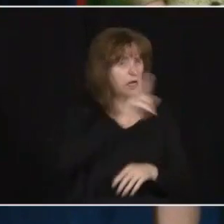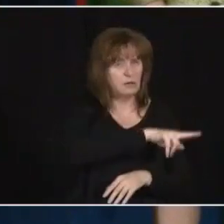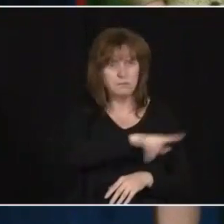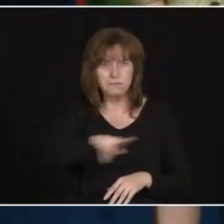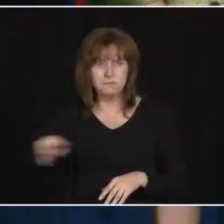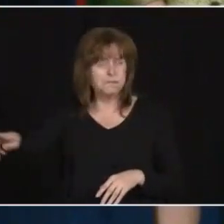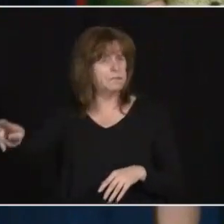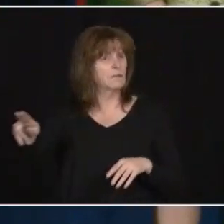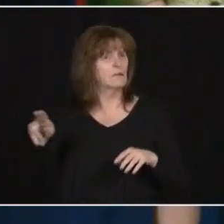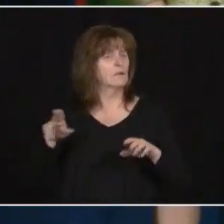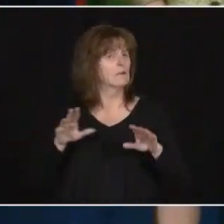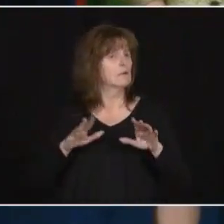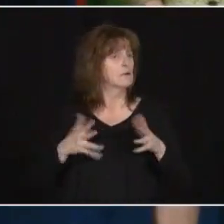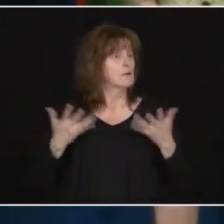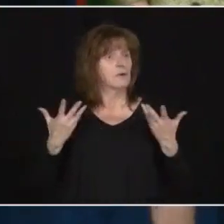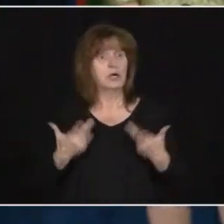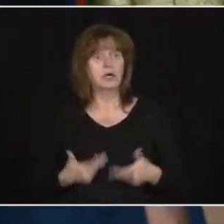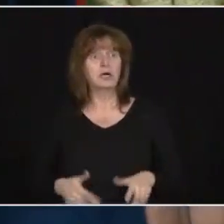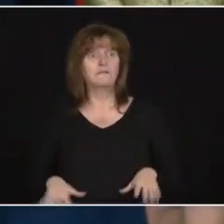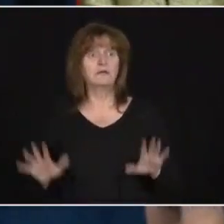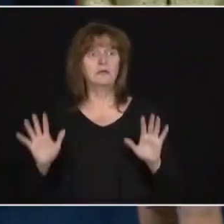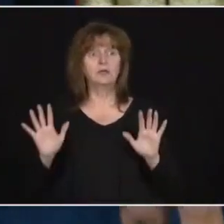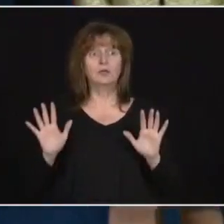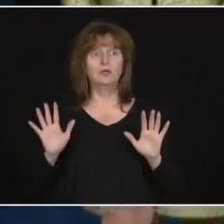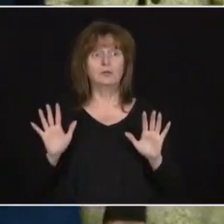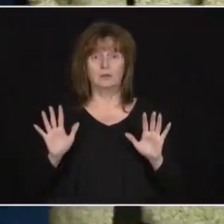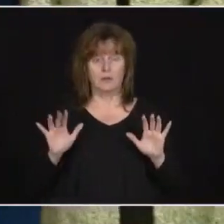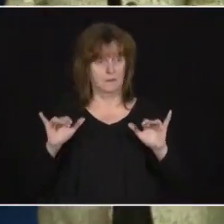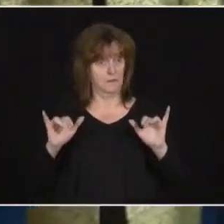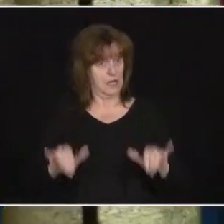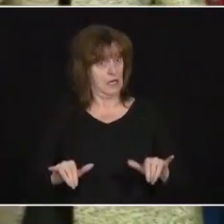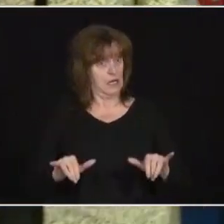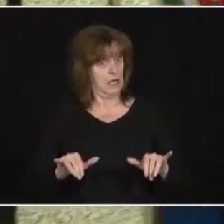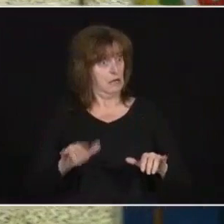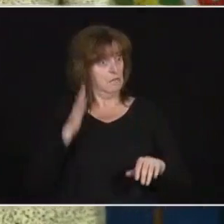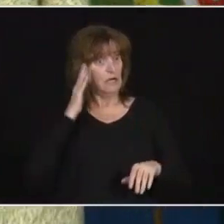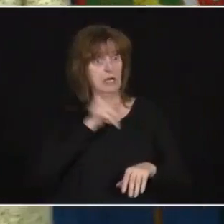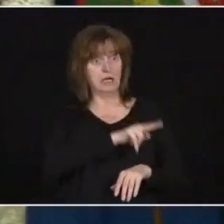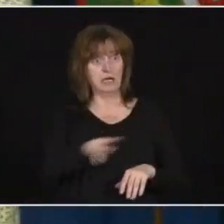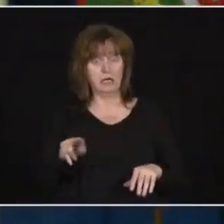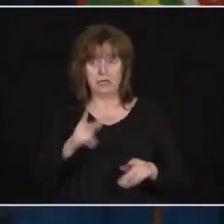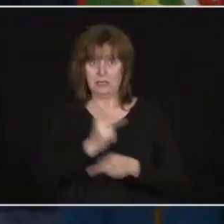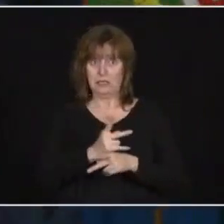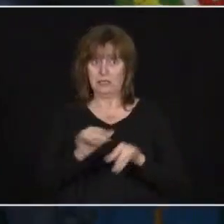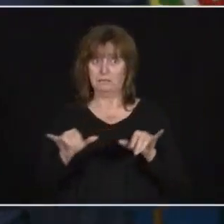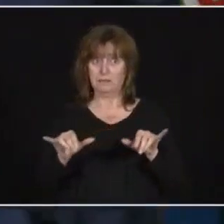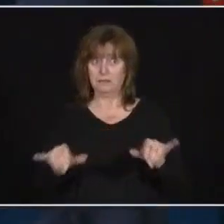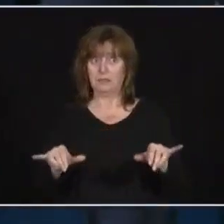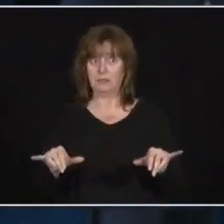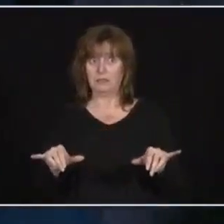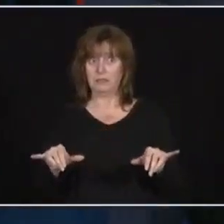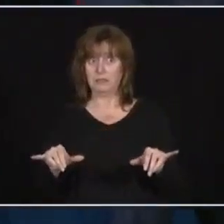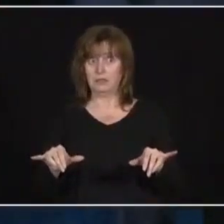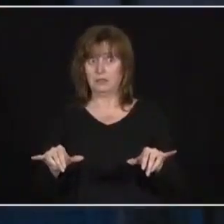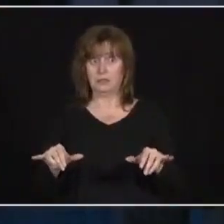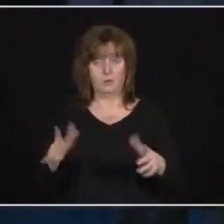about 3,000. Are you intending to leave those beds in place to help deal with what is a backlog in